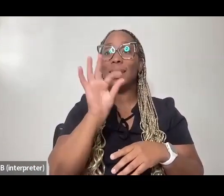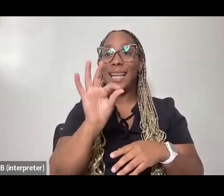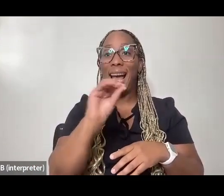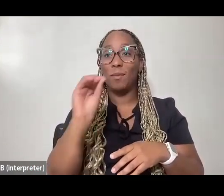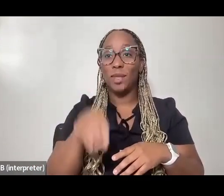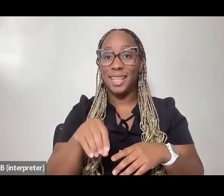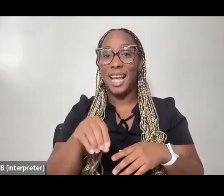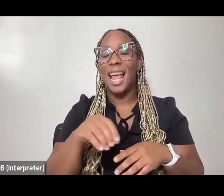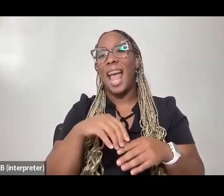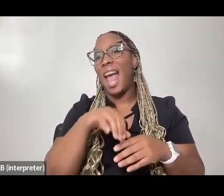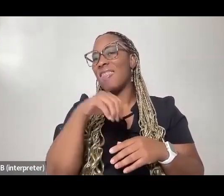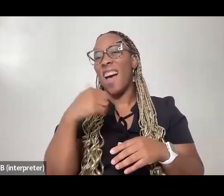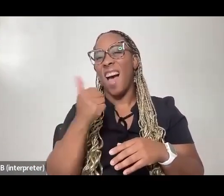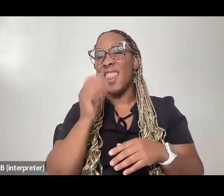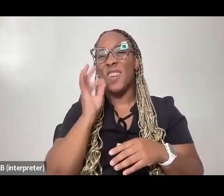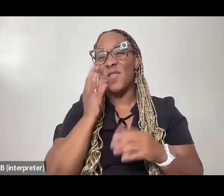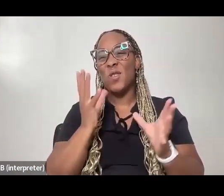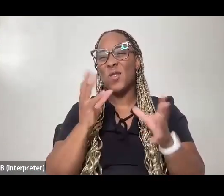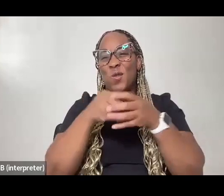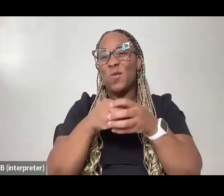and that all of the other fruit kind of got lumped together at